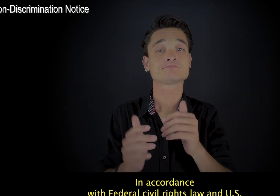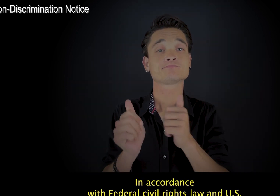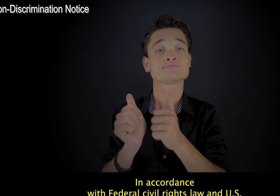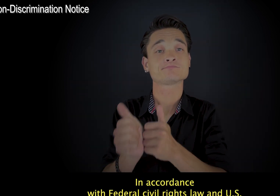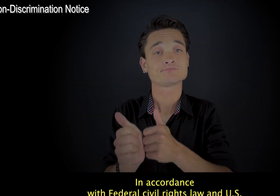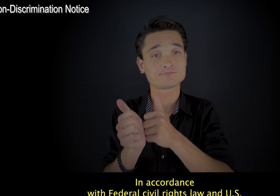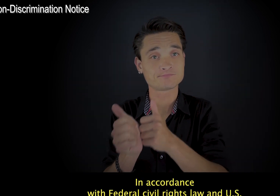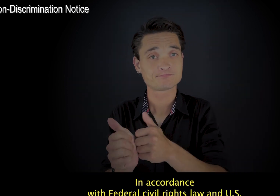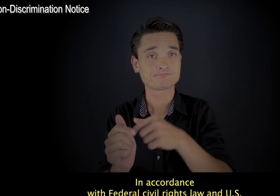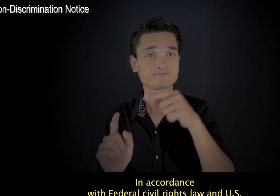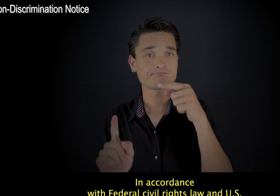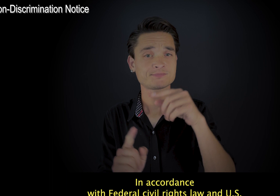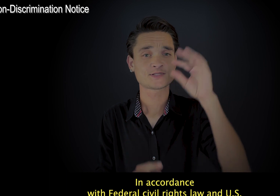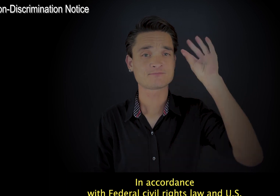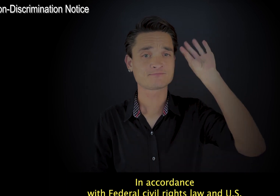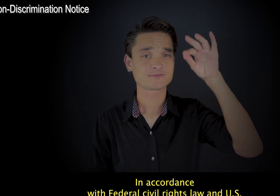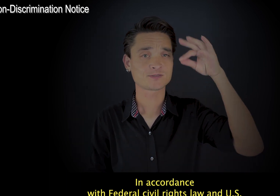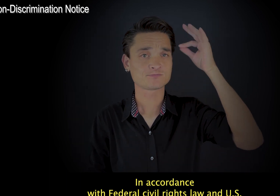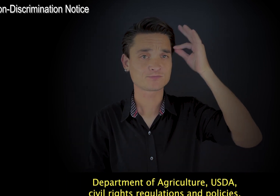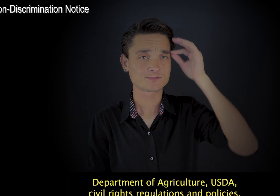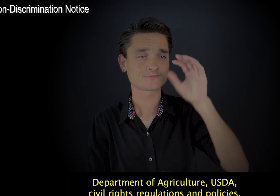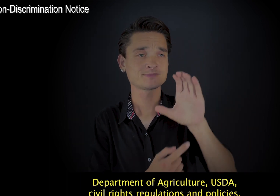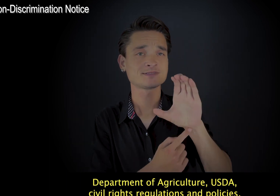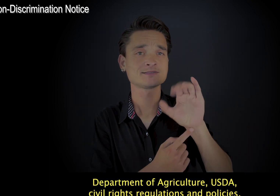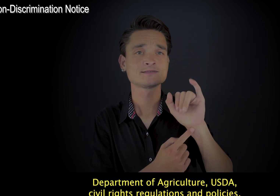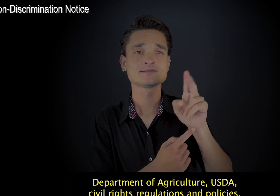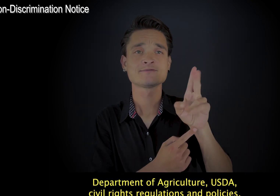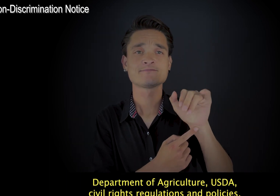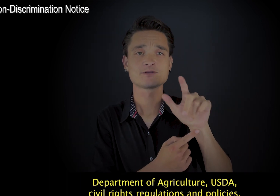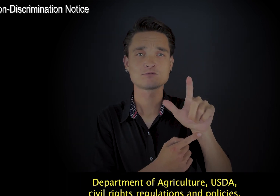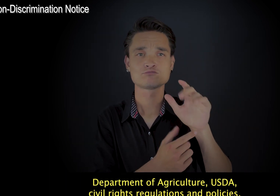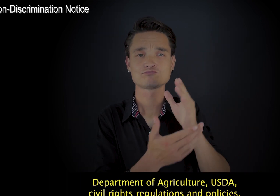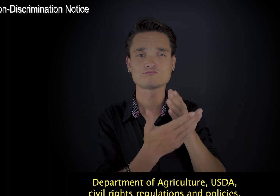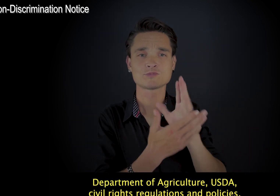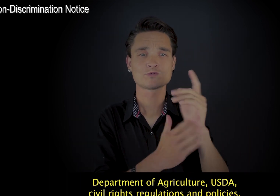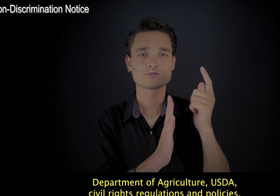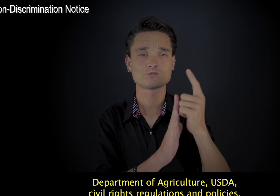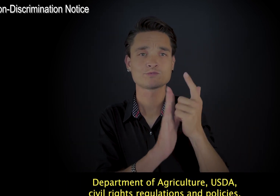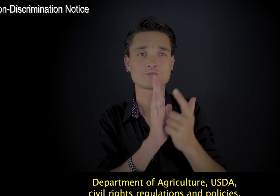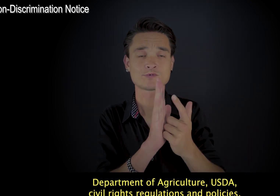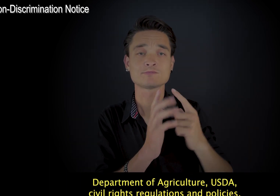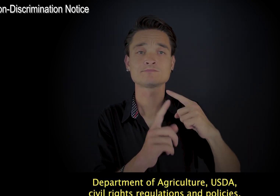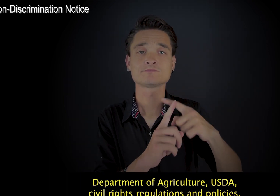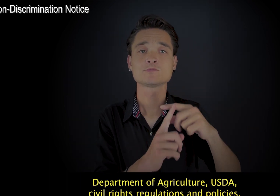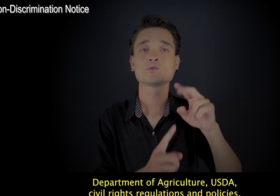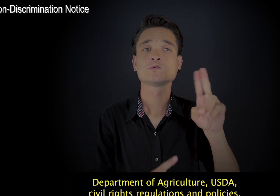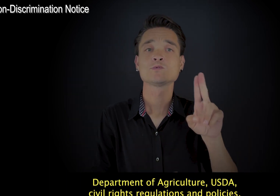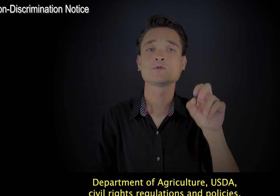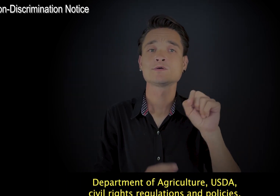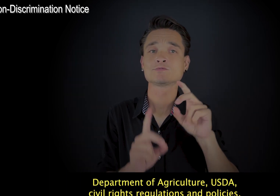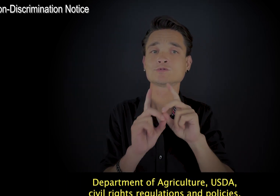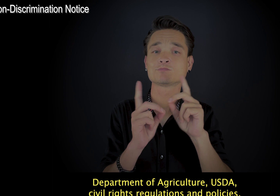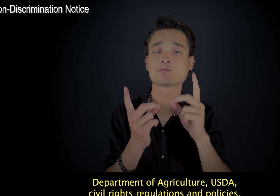In accordance with Federal civil rights law and U.S. Department of Agriculture, USDA, civil rights regulations and policies,